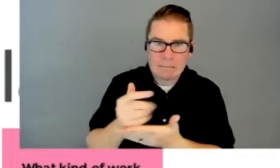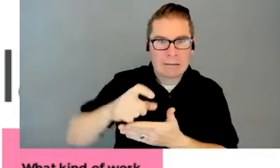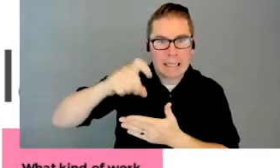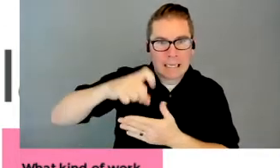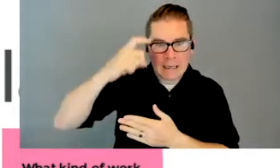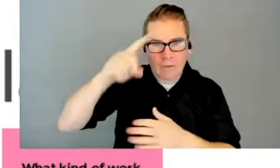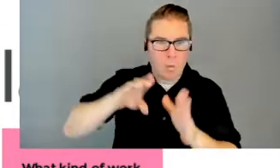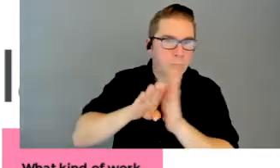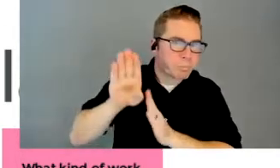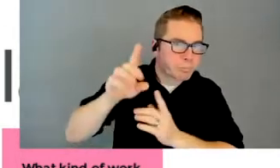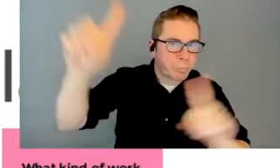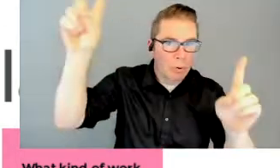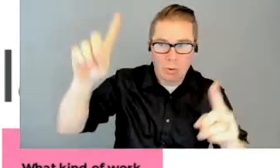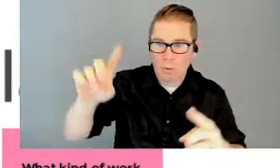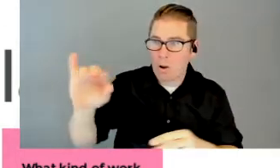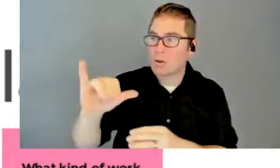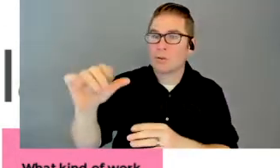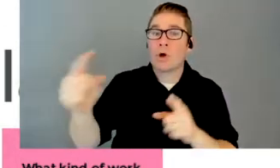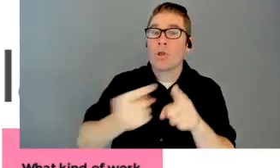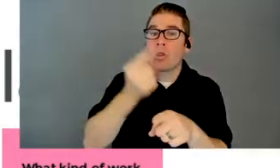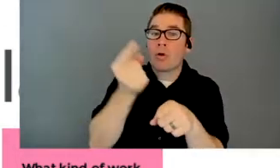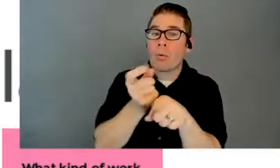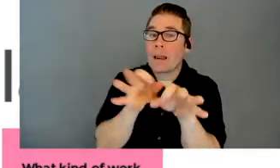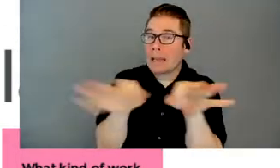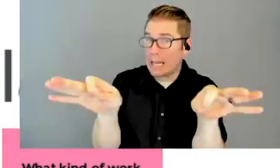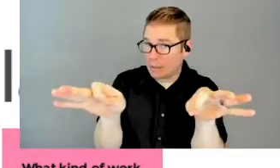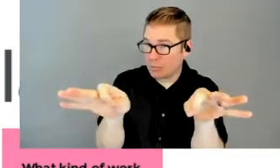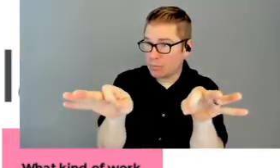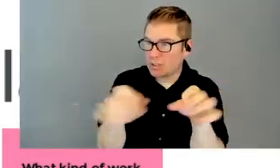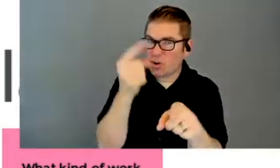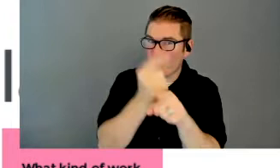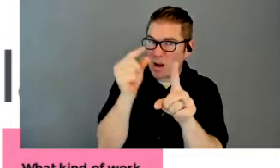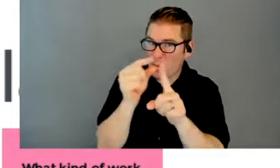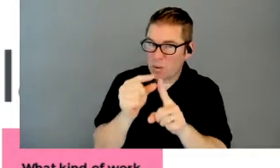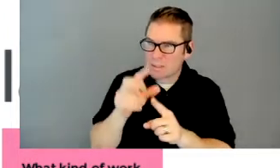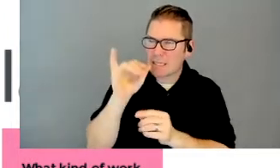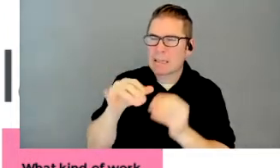Including the right language that goes under demystifying assignments or requirements for grading.